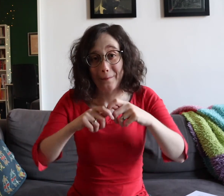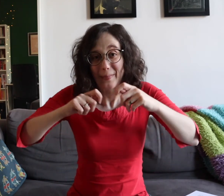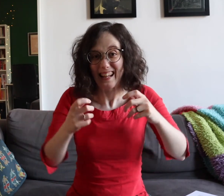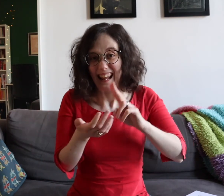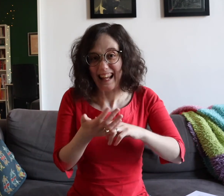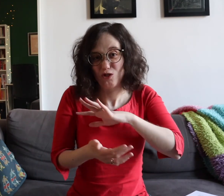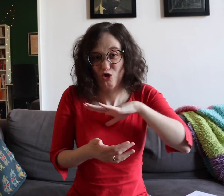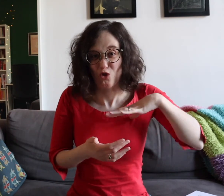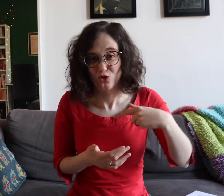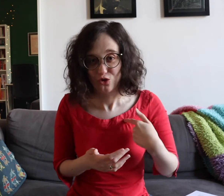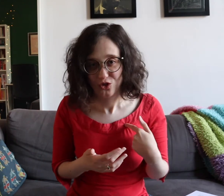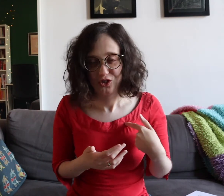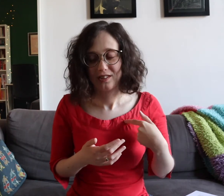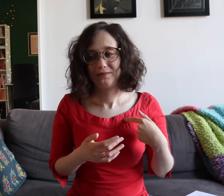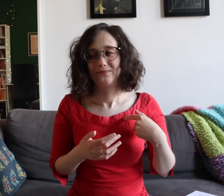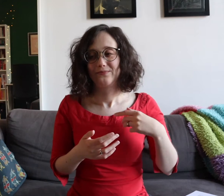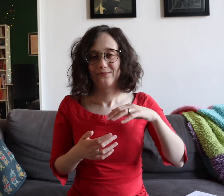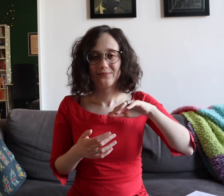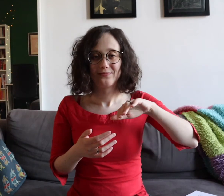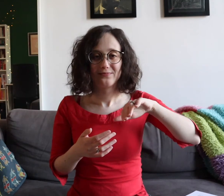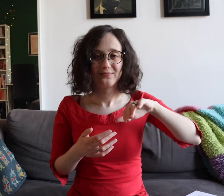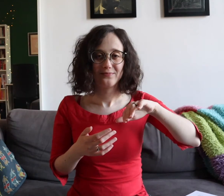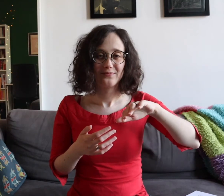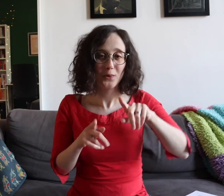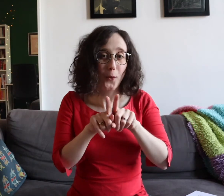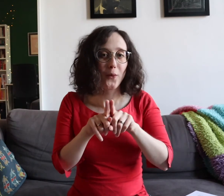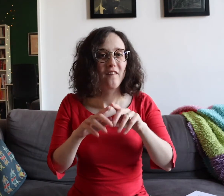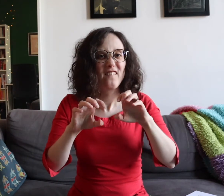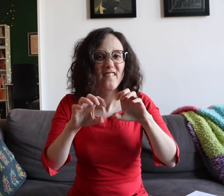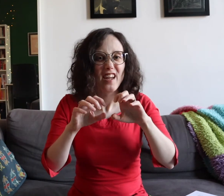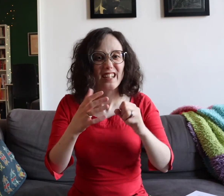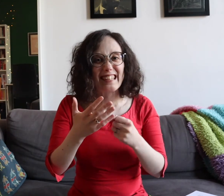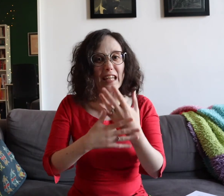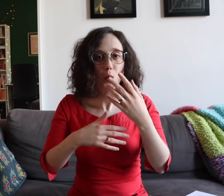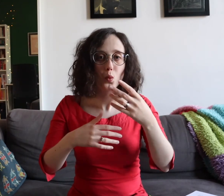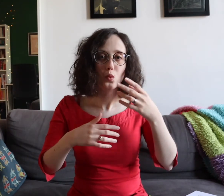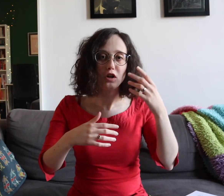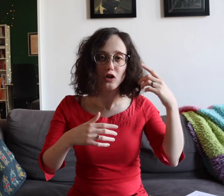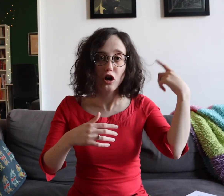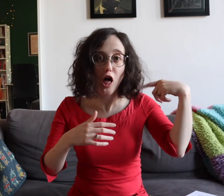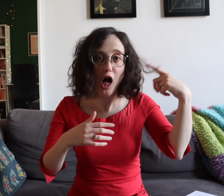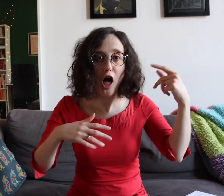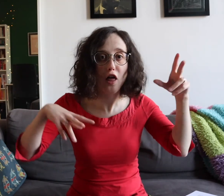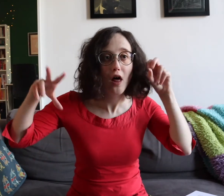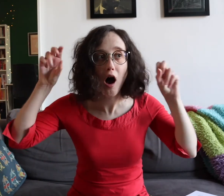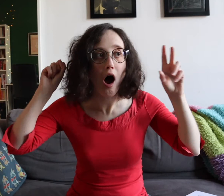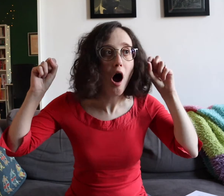In the beginning I was really proud, I picked up a lot of new sounds too.